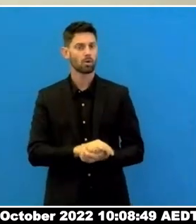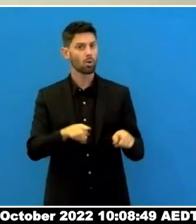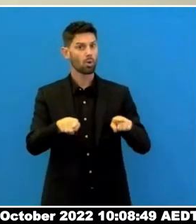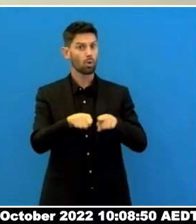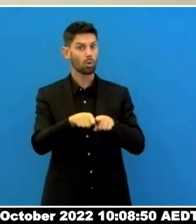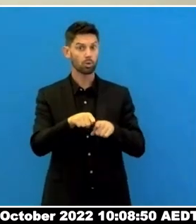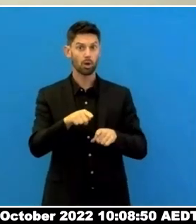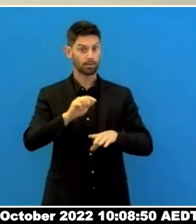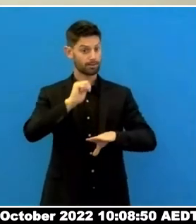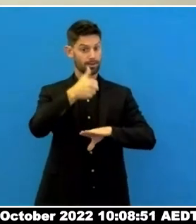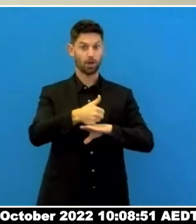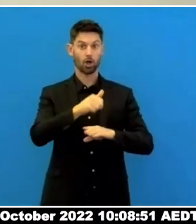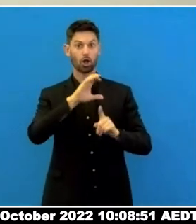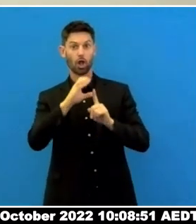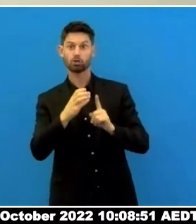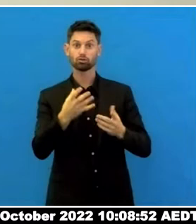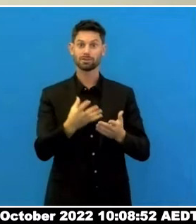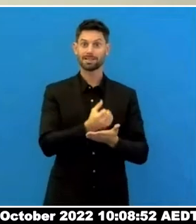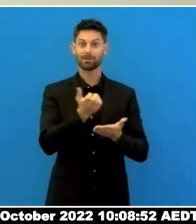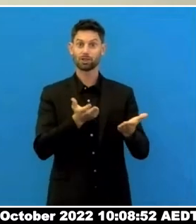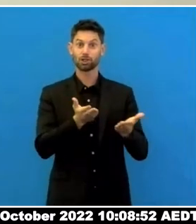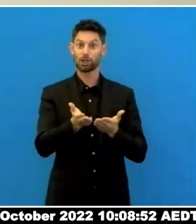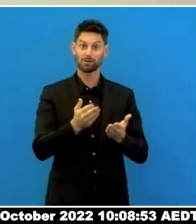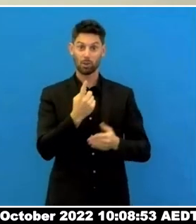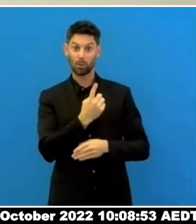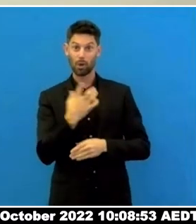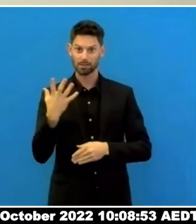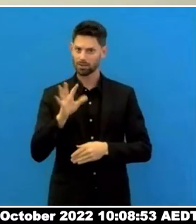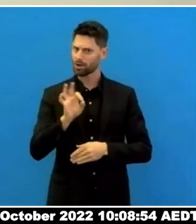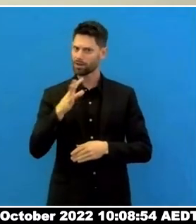built upon continuous reflection in meaningful relationships.